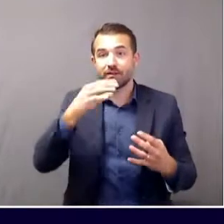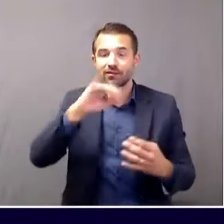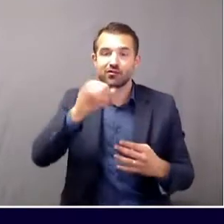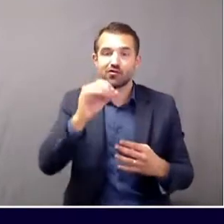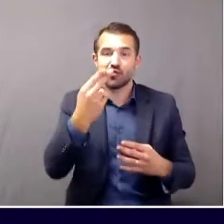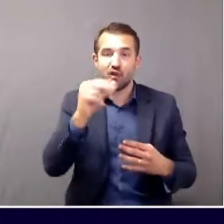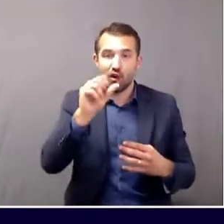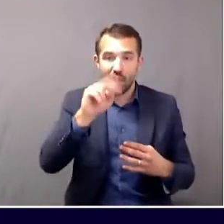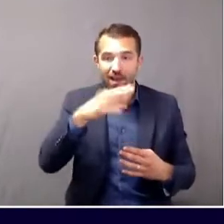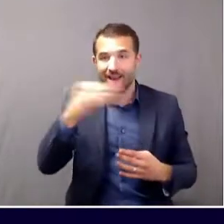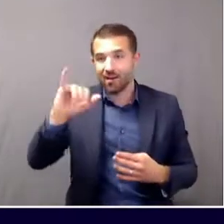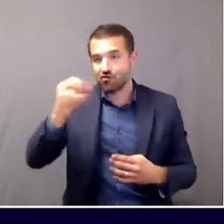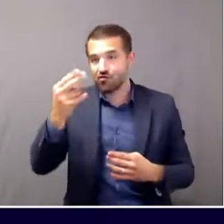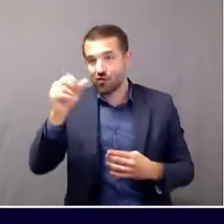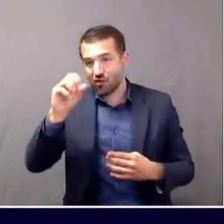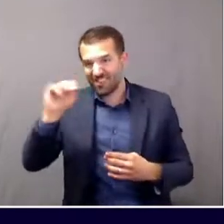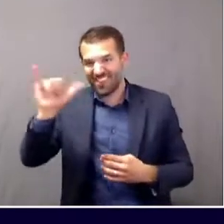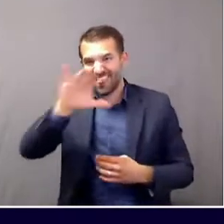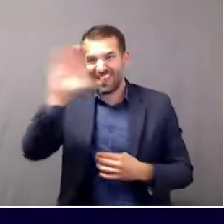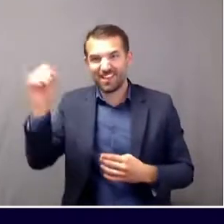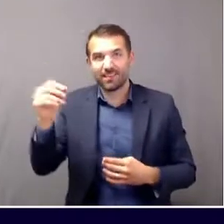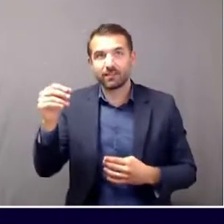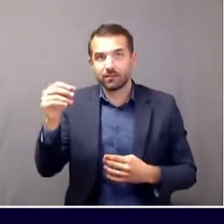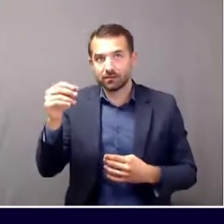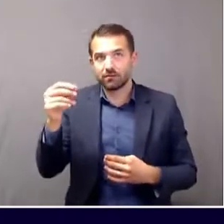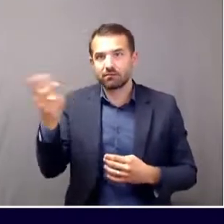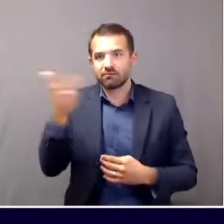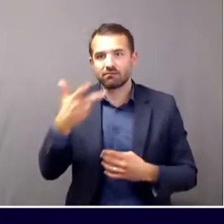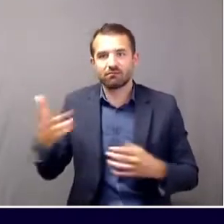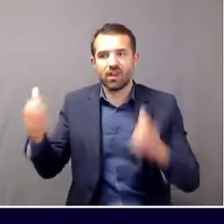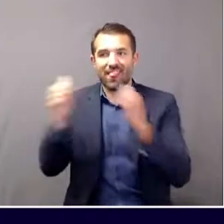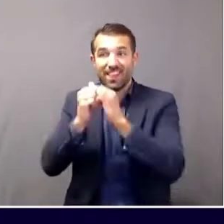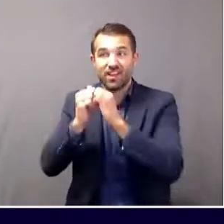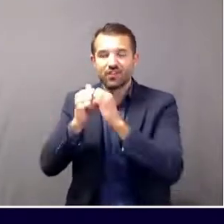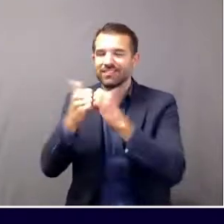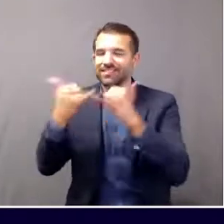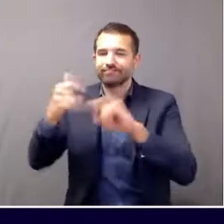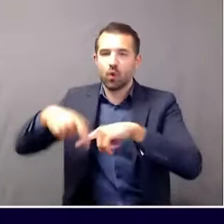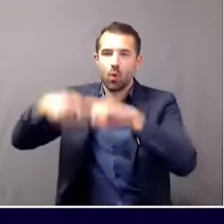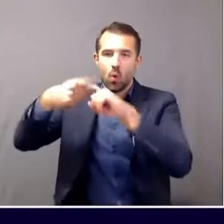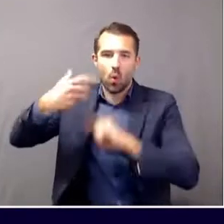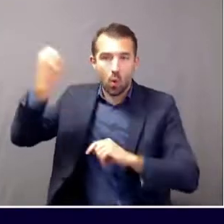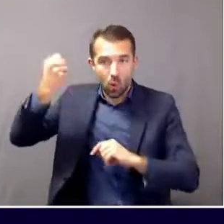Janssen